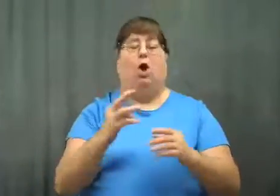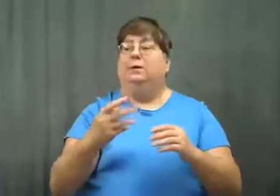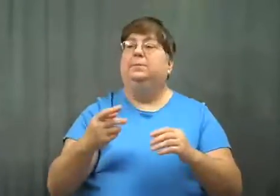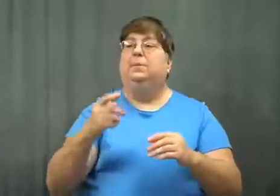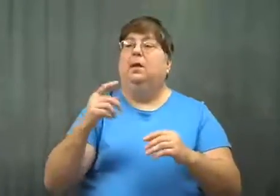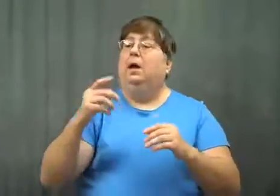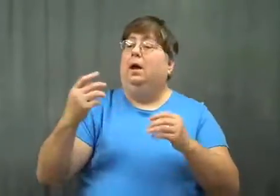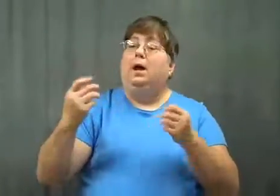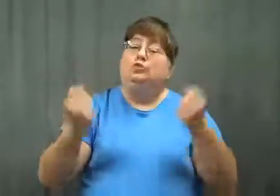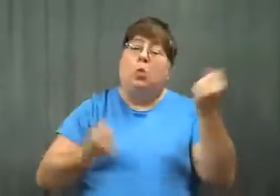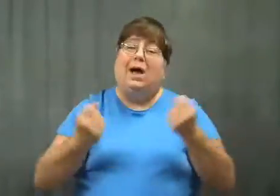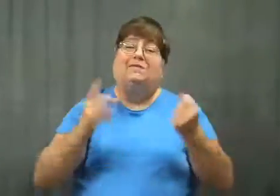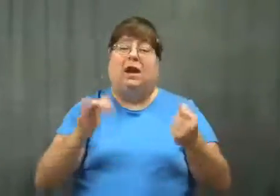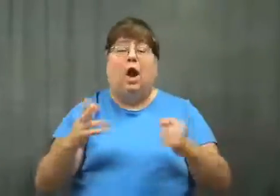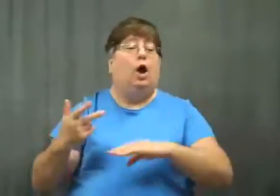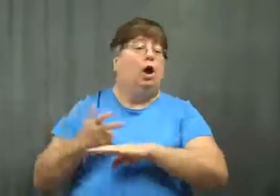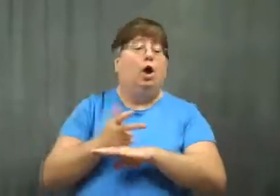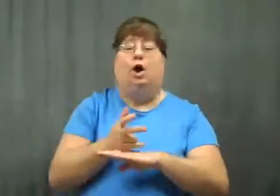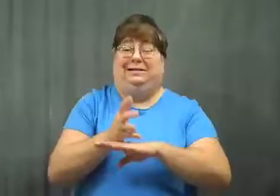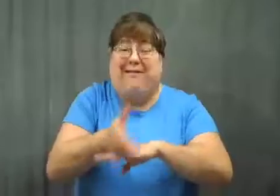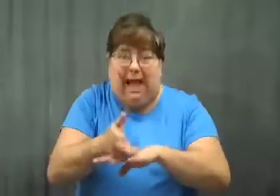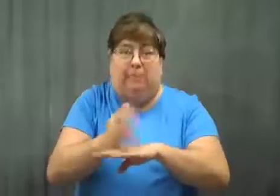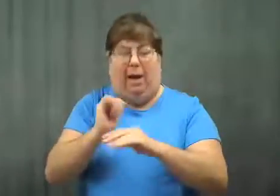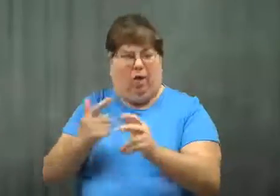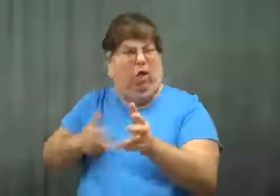The new law also stipulated it would be illegal to stop